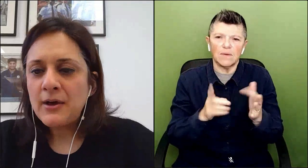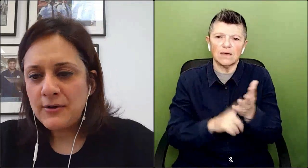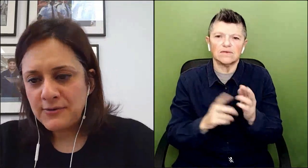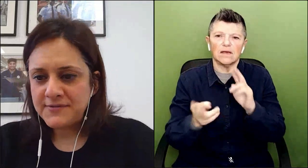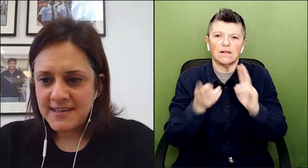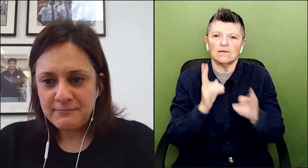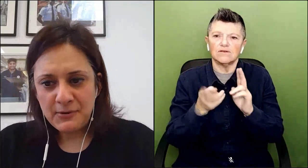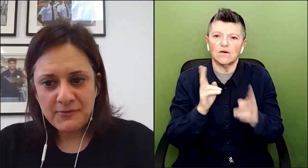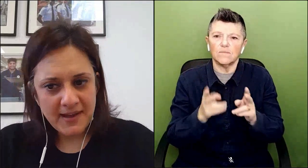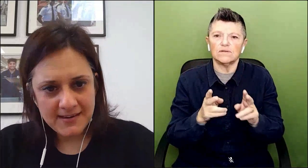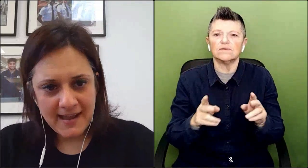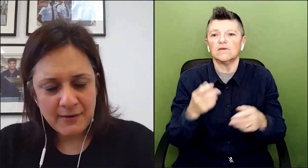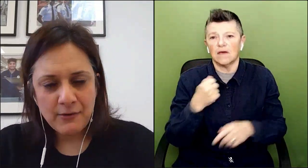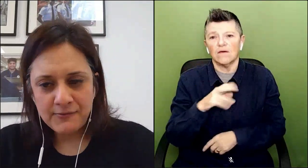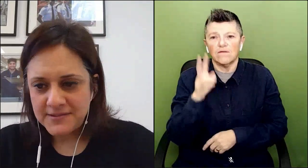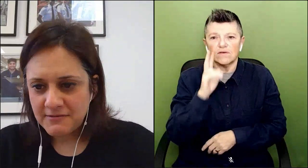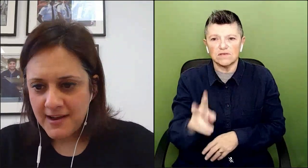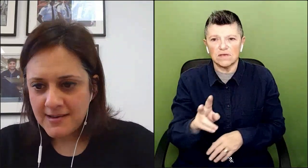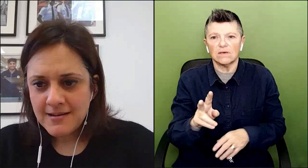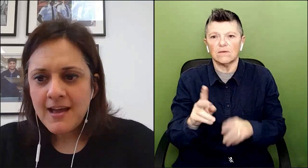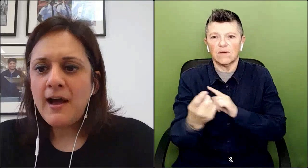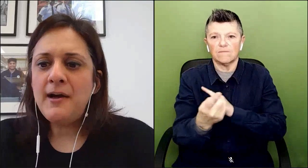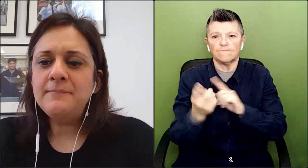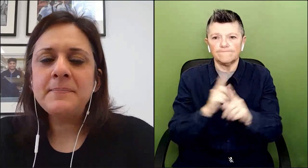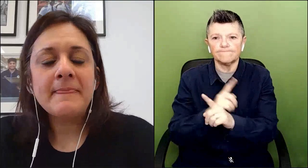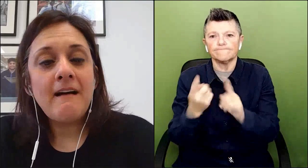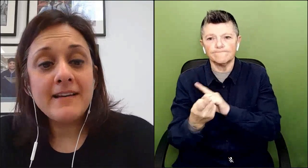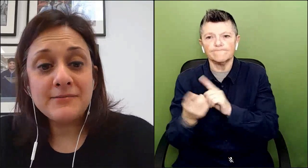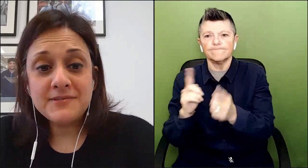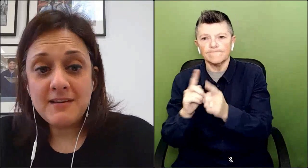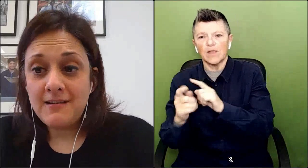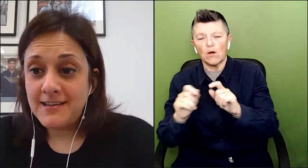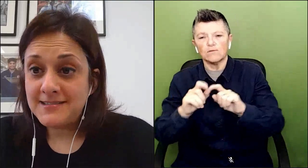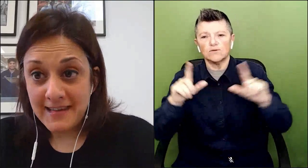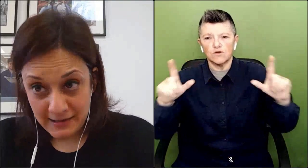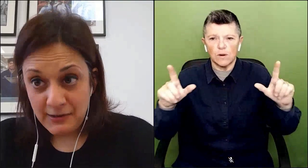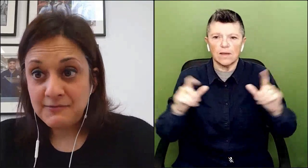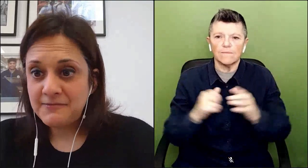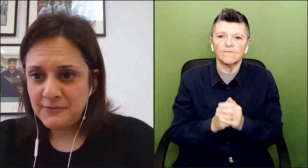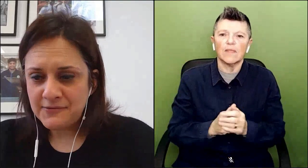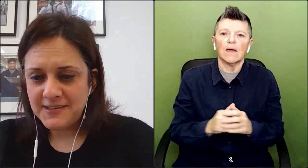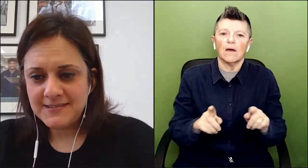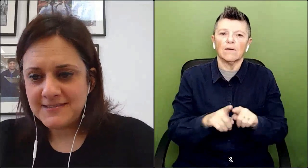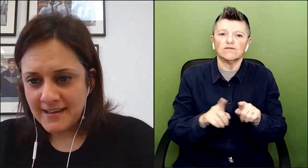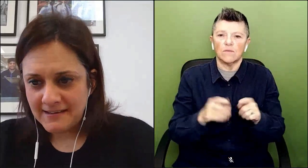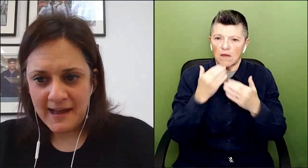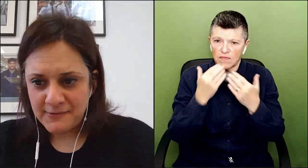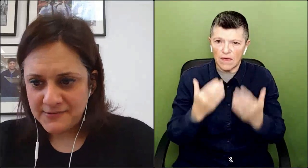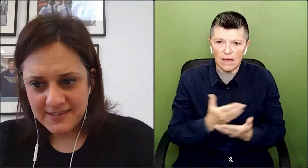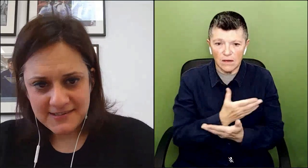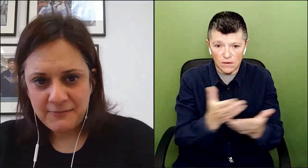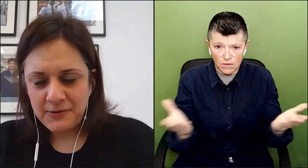who you've seen move in and out of the screen. I'd also like to thank you, our audience.